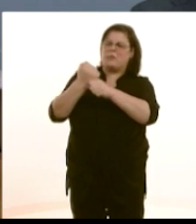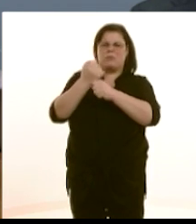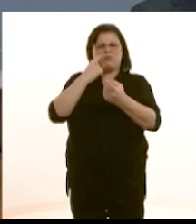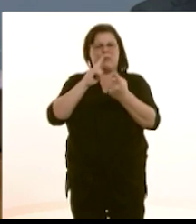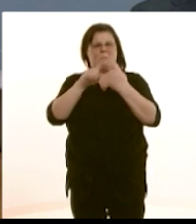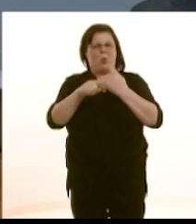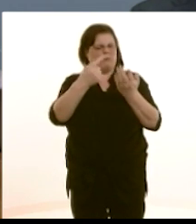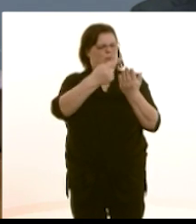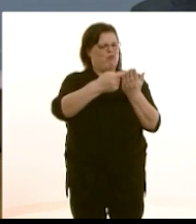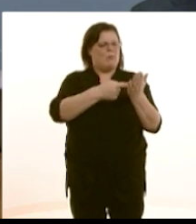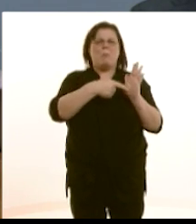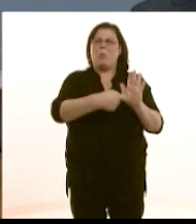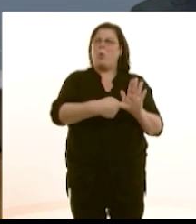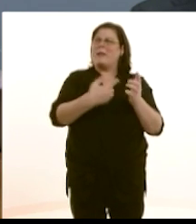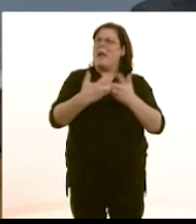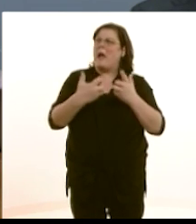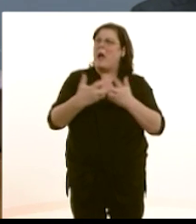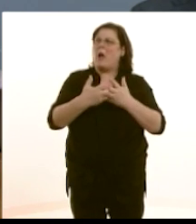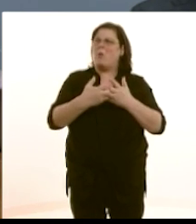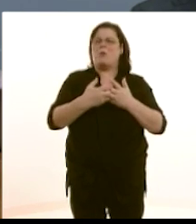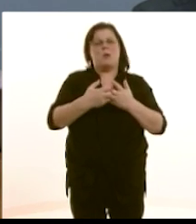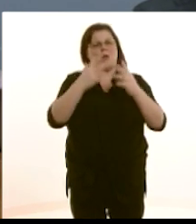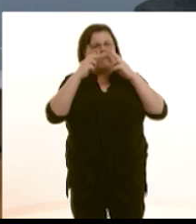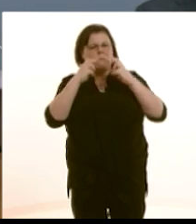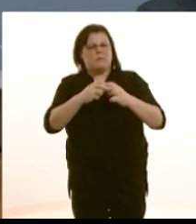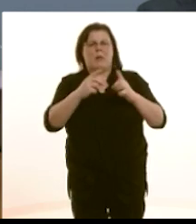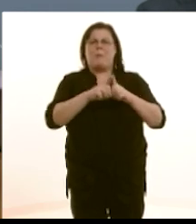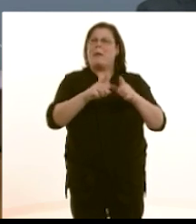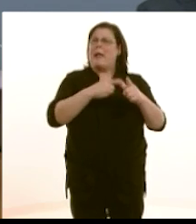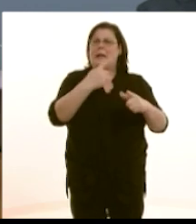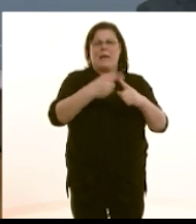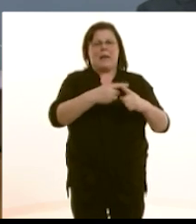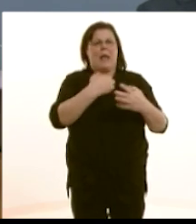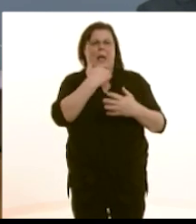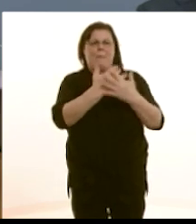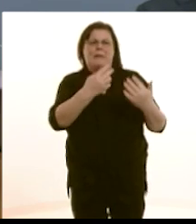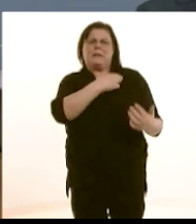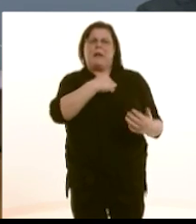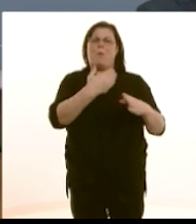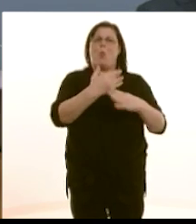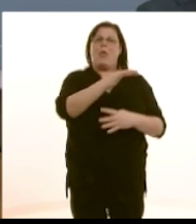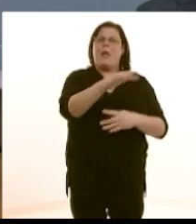around A&E staffing levels and, importantly, the retention of consultants within those